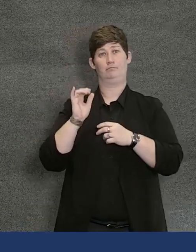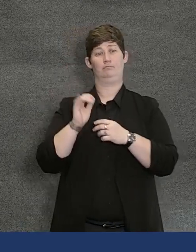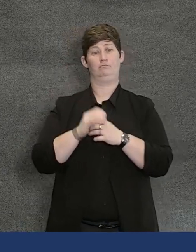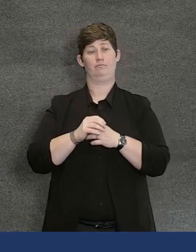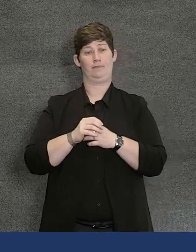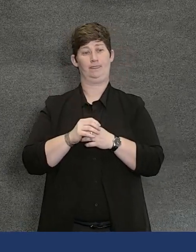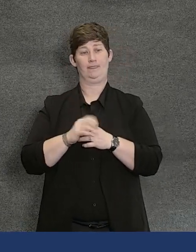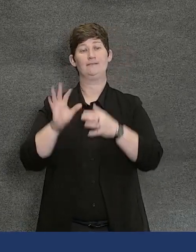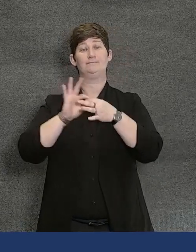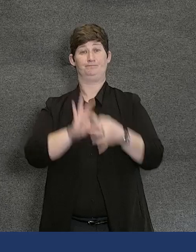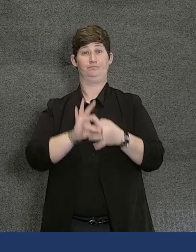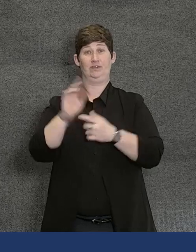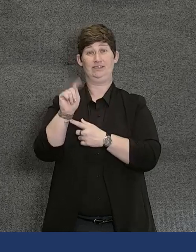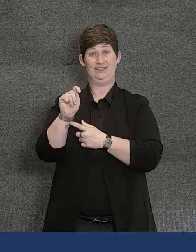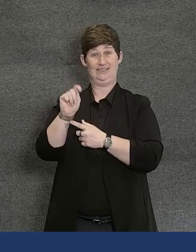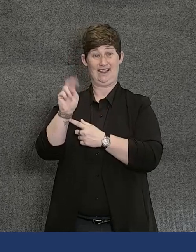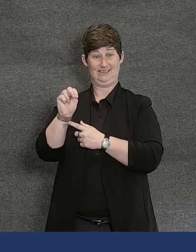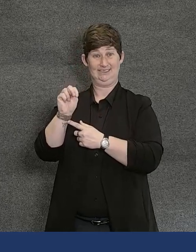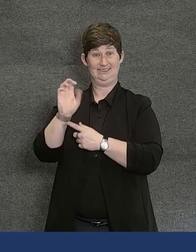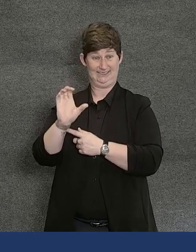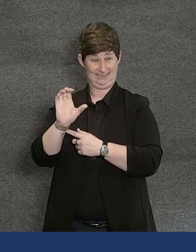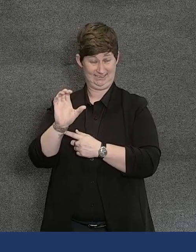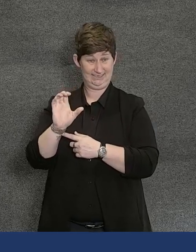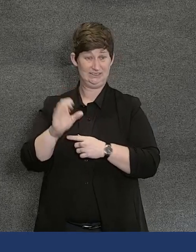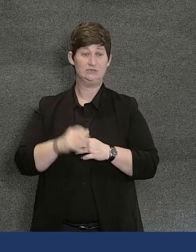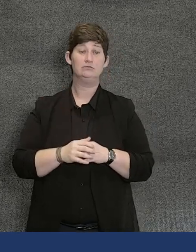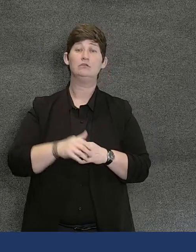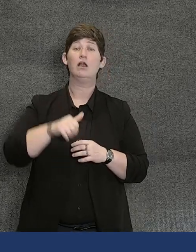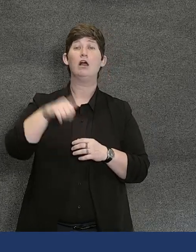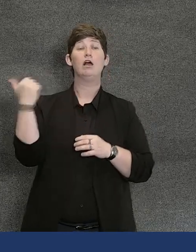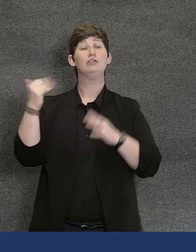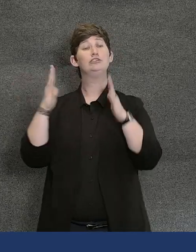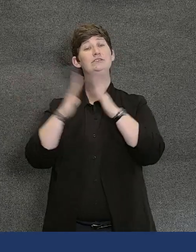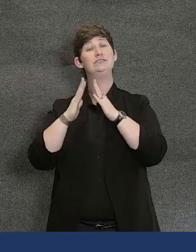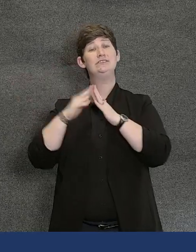is the fact that other cities and states have seemed to figure it out.